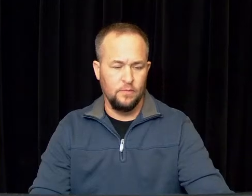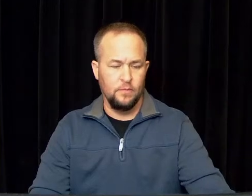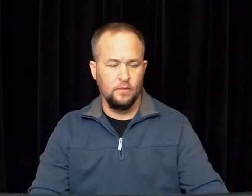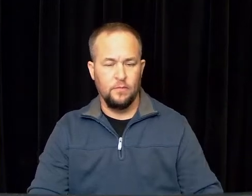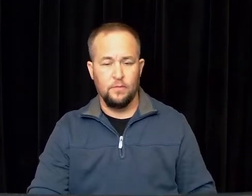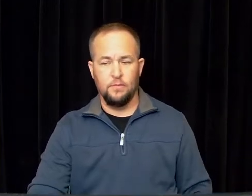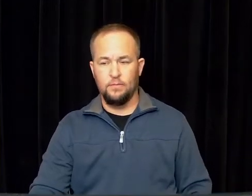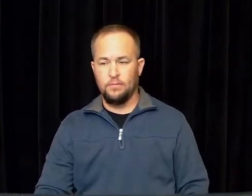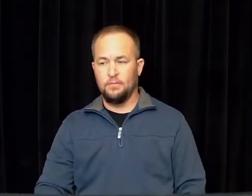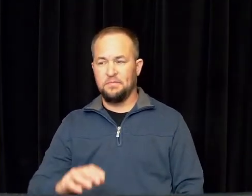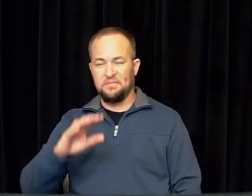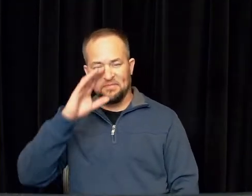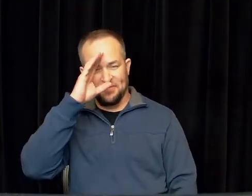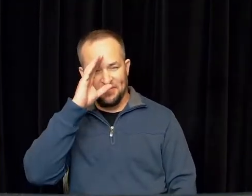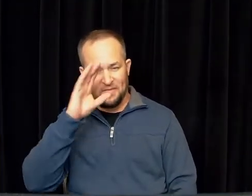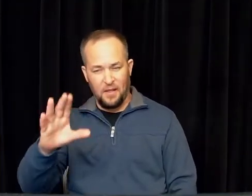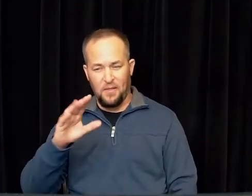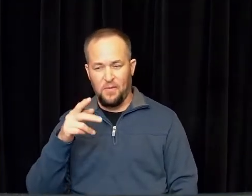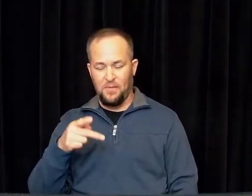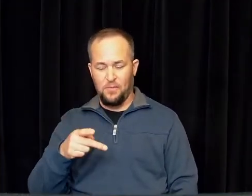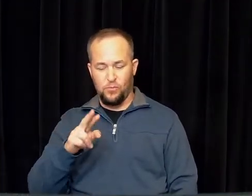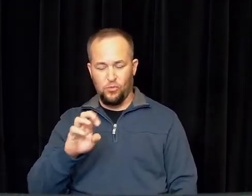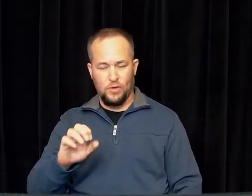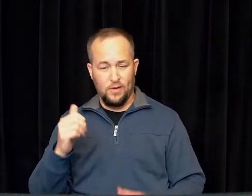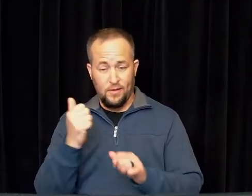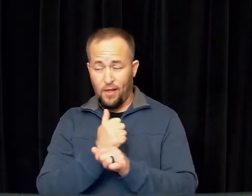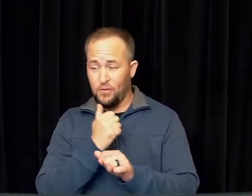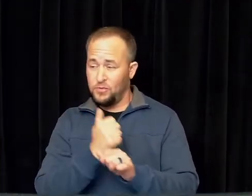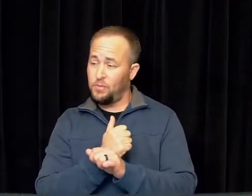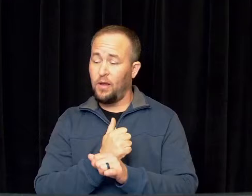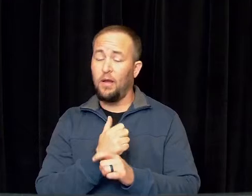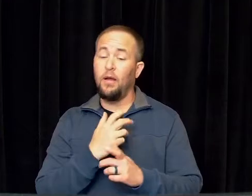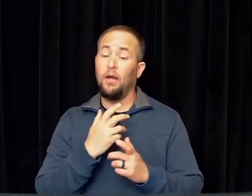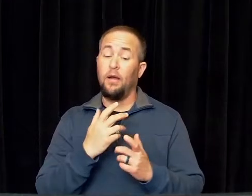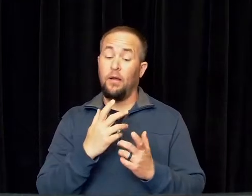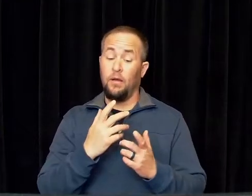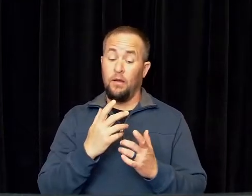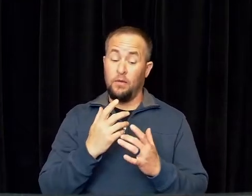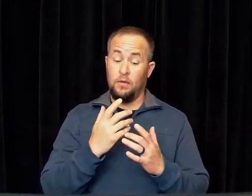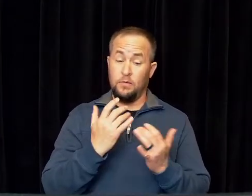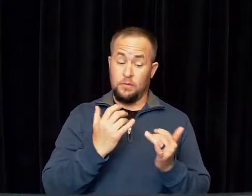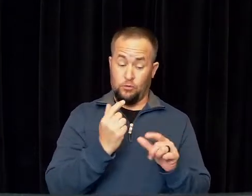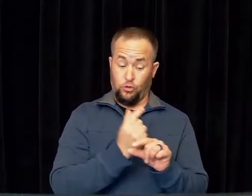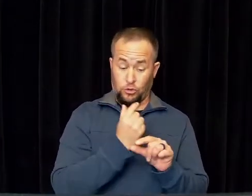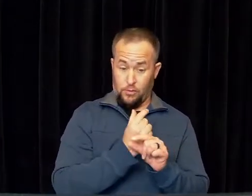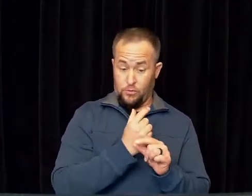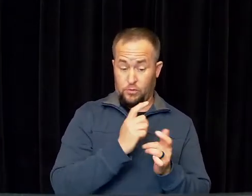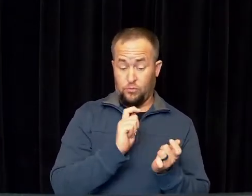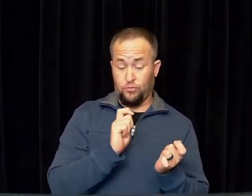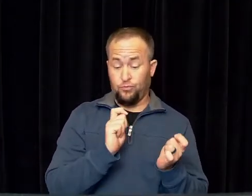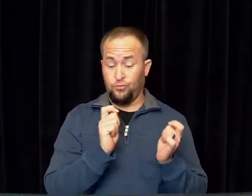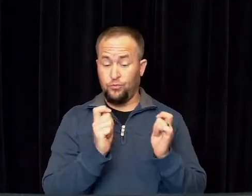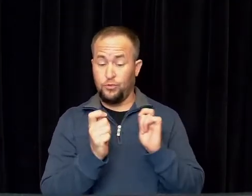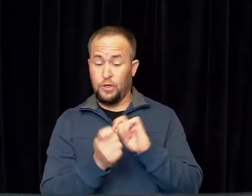Hello Pre-Algebra! We are transitioning in our Geometry unit from two-dimensional shapes to three-dimensional shapes.